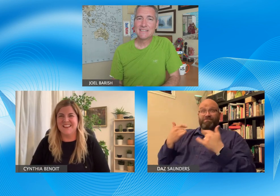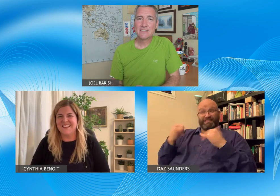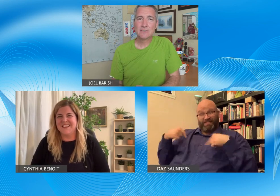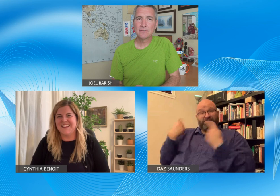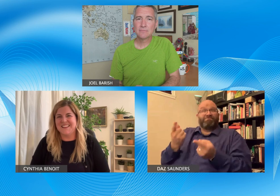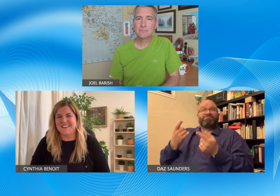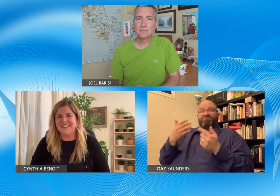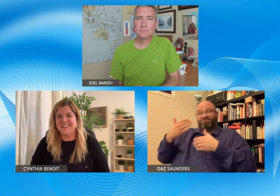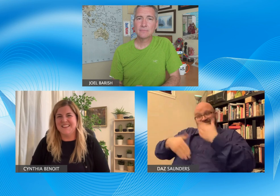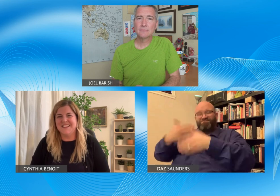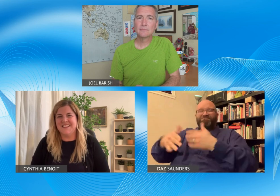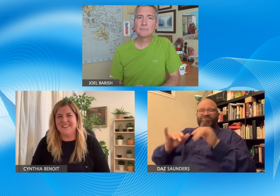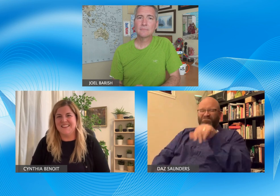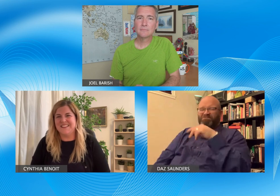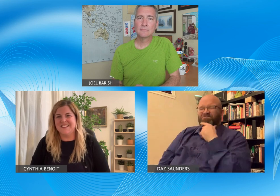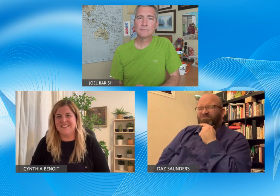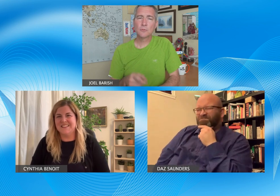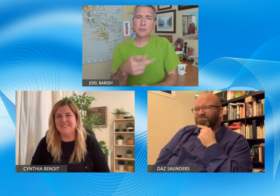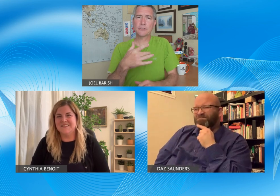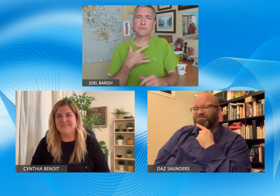Anyways, we’ve been working together ever since.